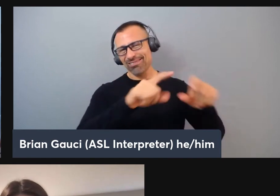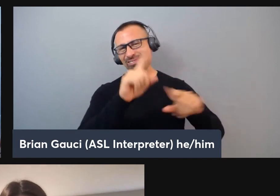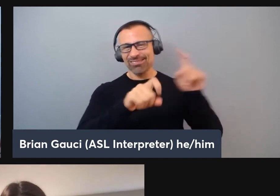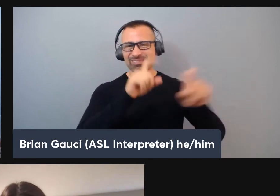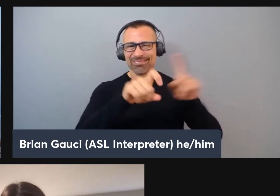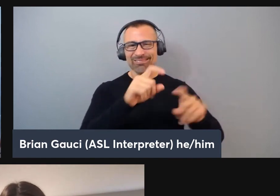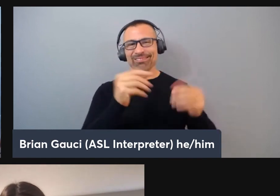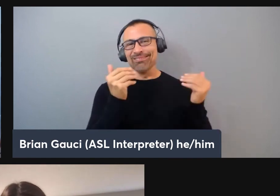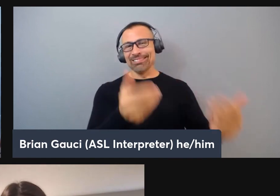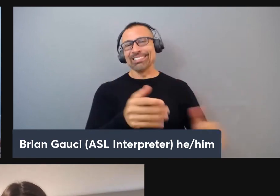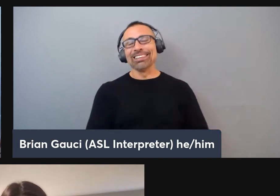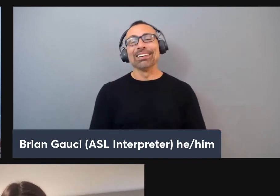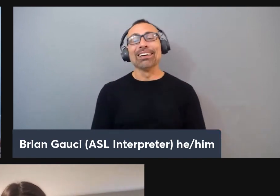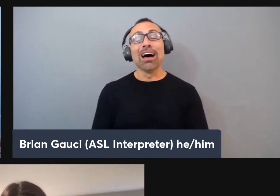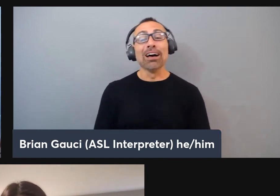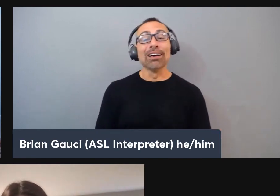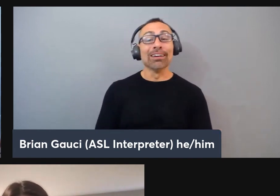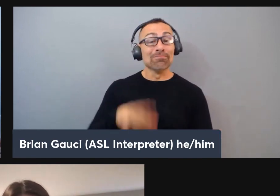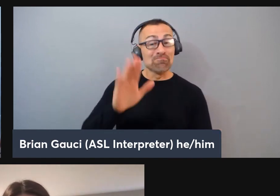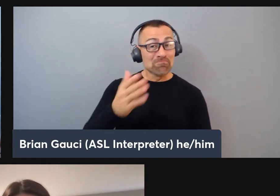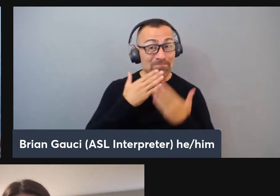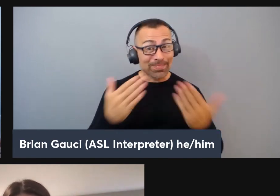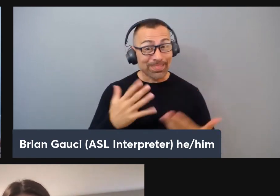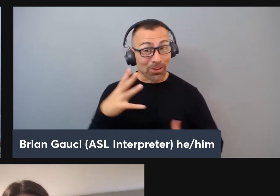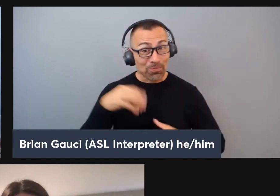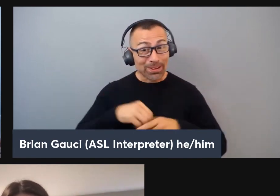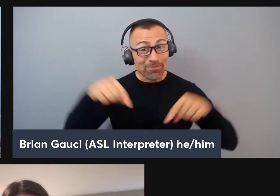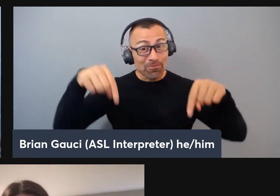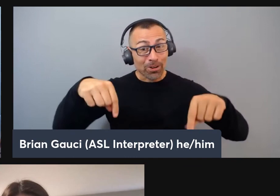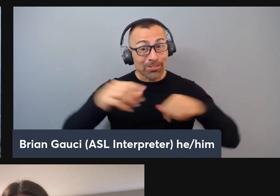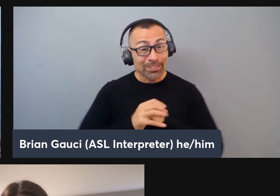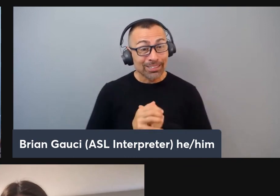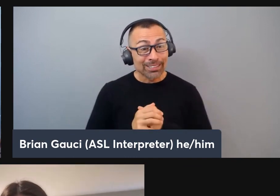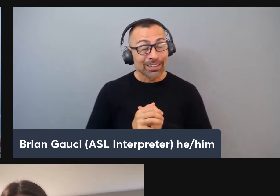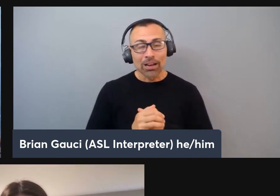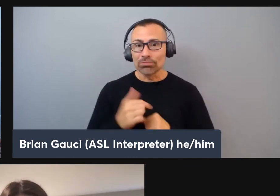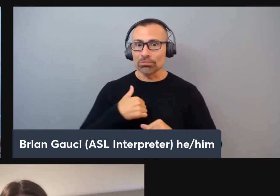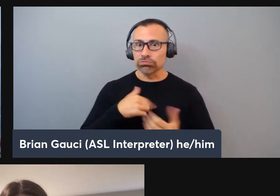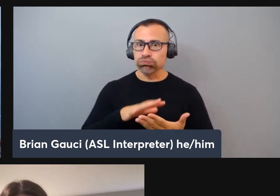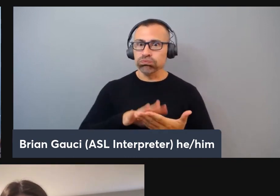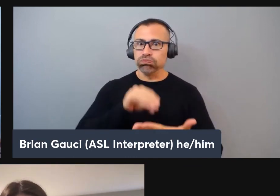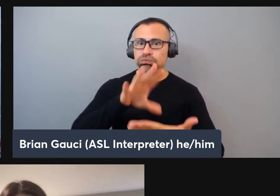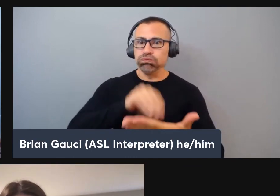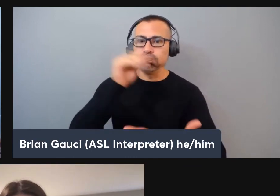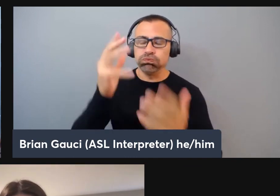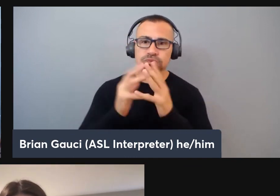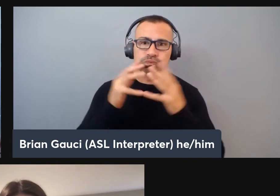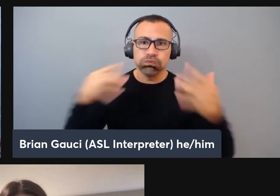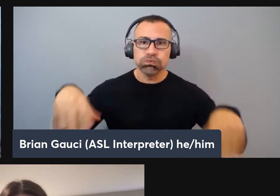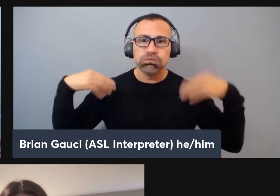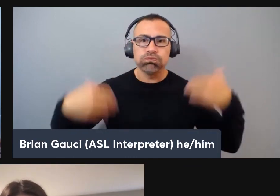Thank you so much for joining me. It was really great to have you here. I learned a ton, and I'm definitely gonna download that sample app